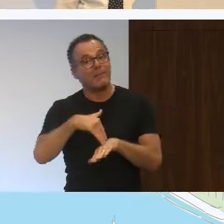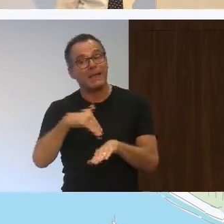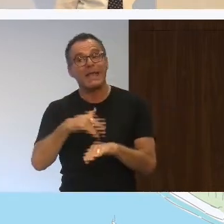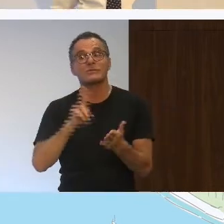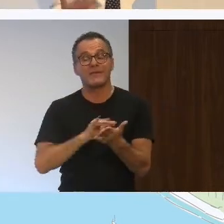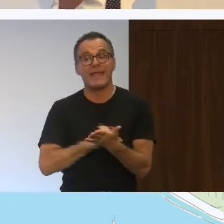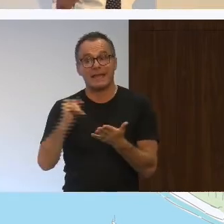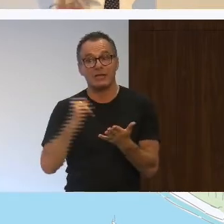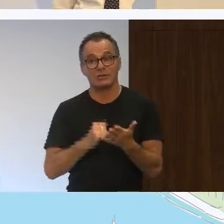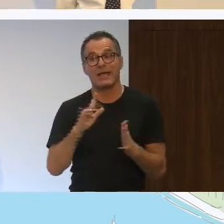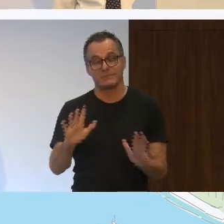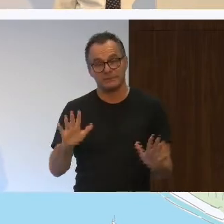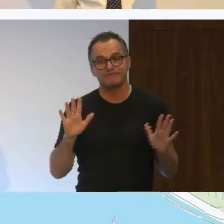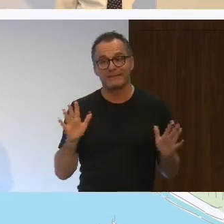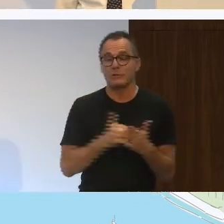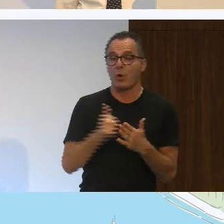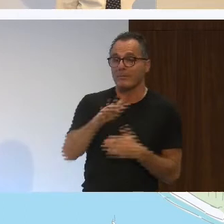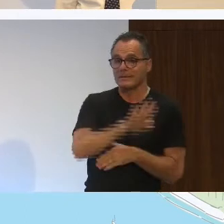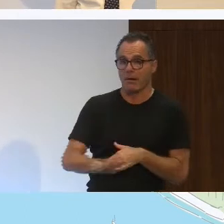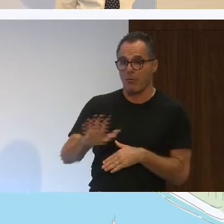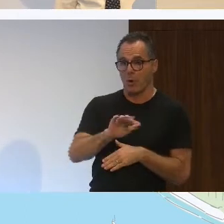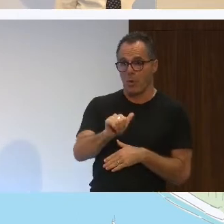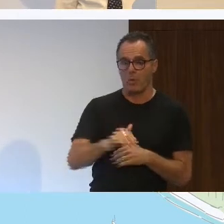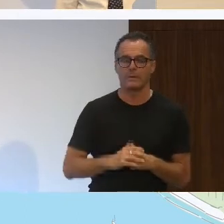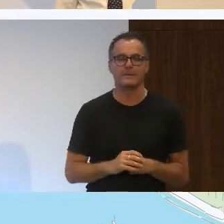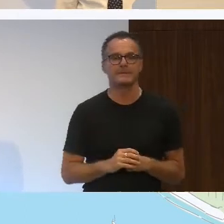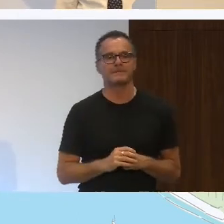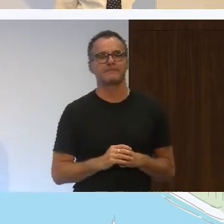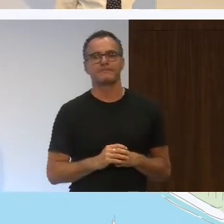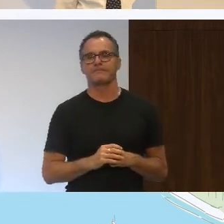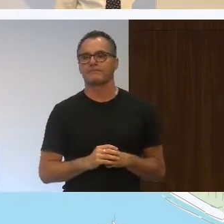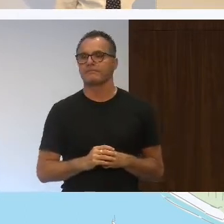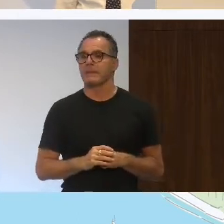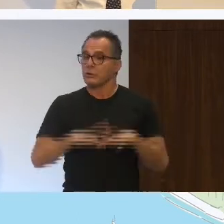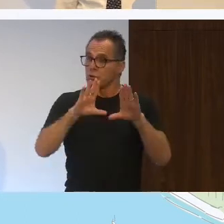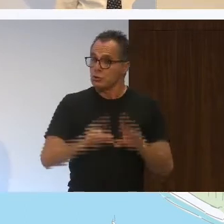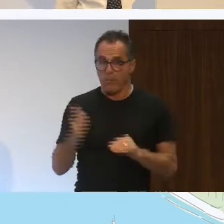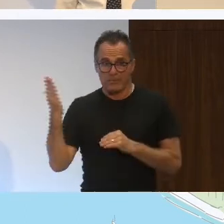that's a very common scenario. When do we stop them?